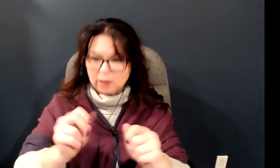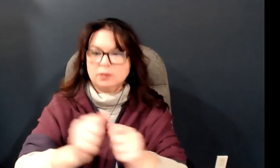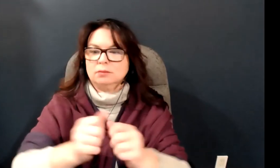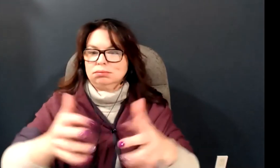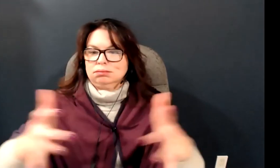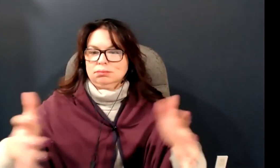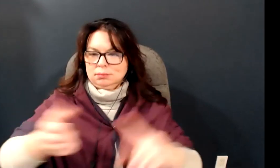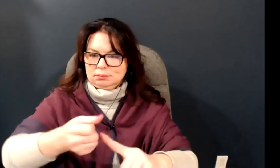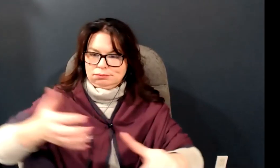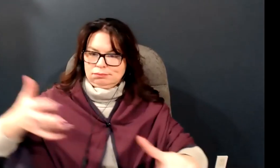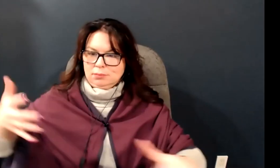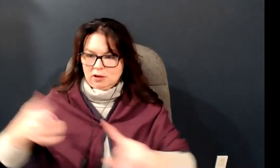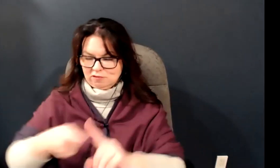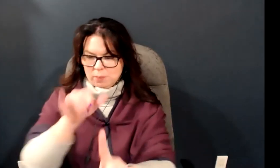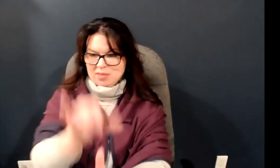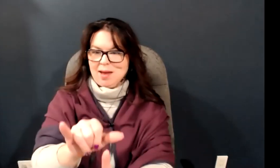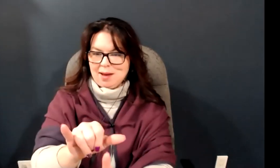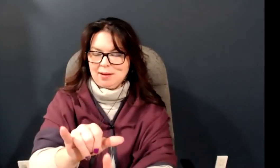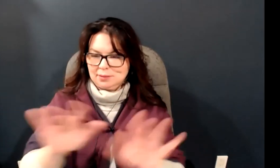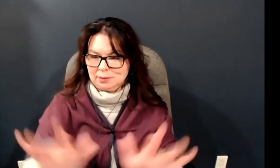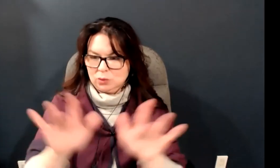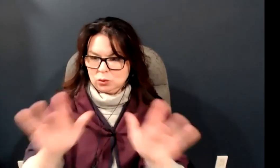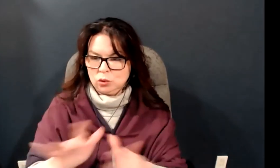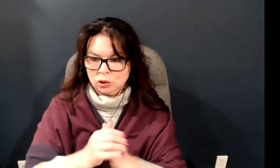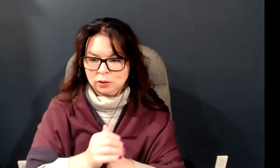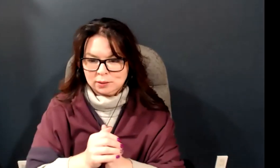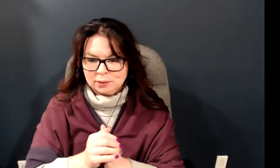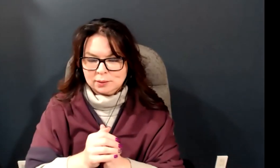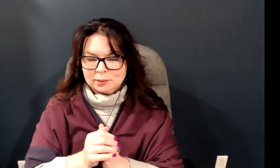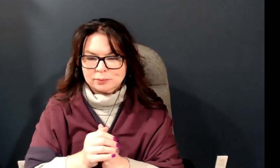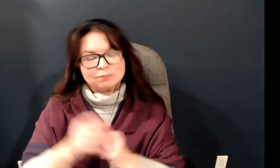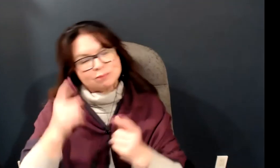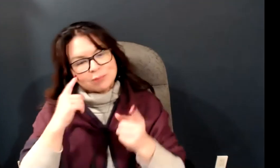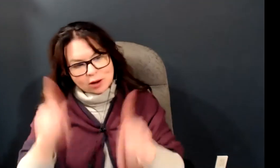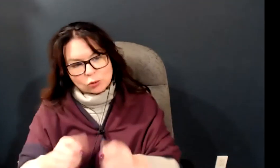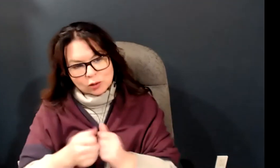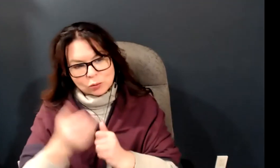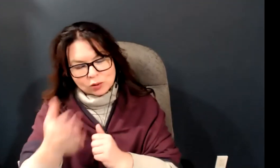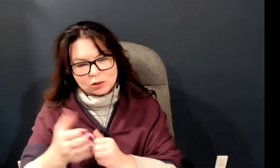I don't know if you know this but they asked museums, that they knew had repositories of